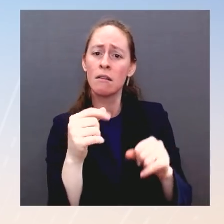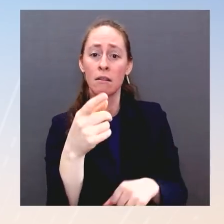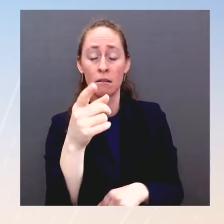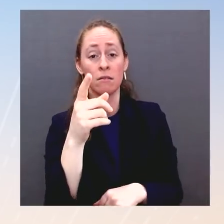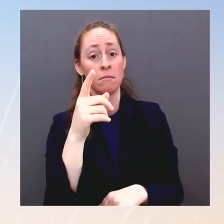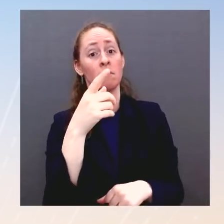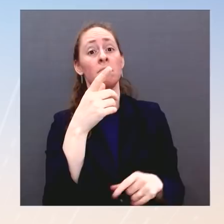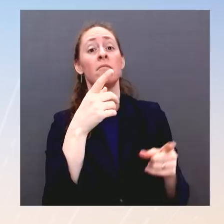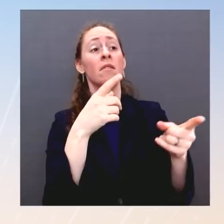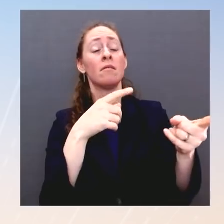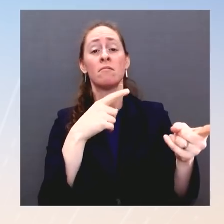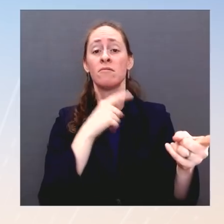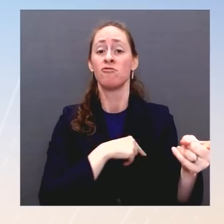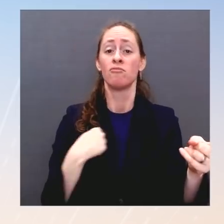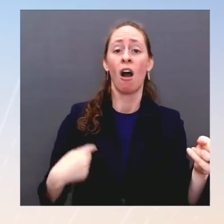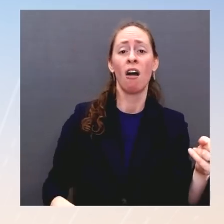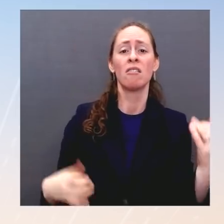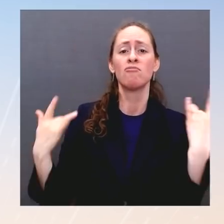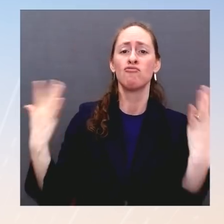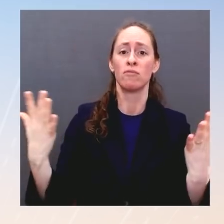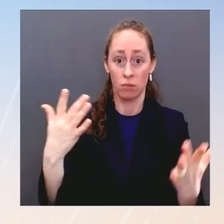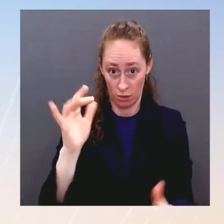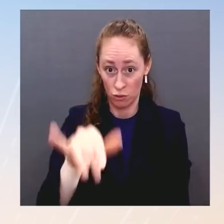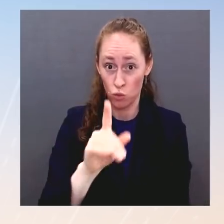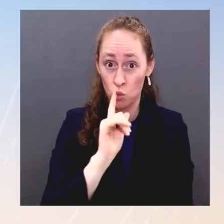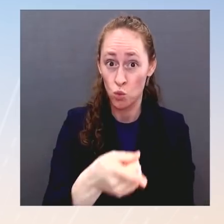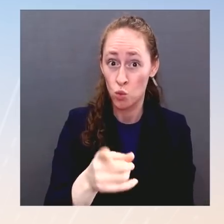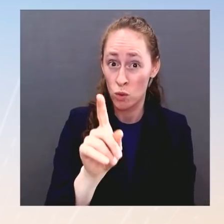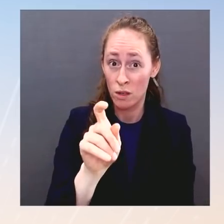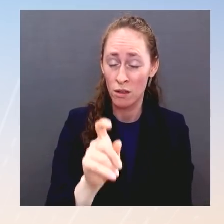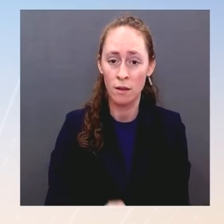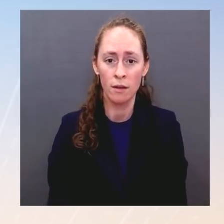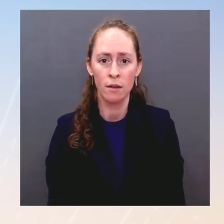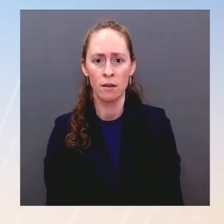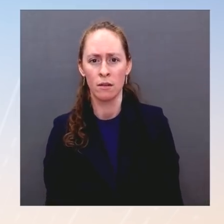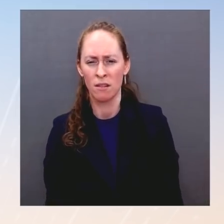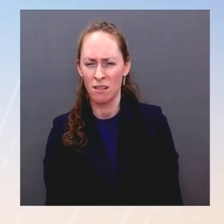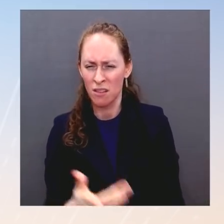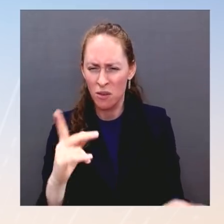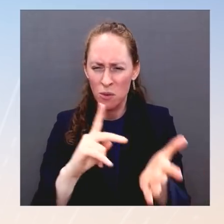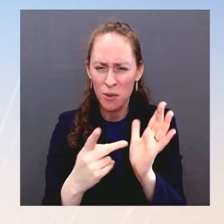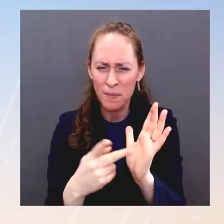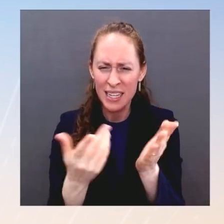The Press: Well, the President talked to Putin. He talked to the G7. He threatened sanctions. He put sanctions in place.